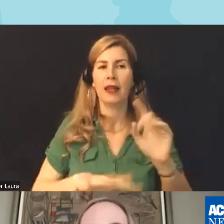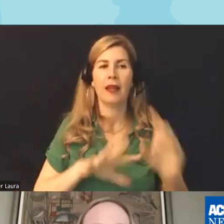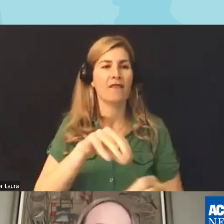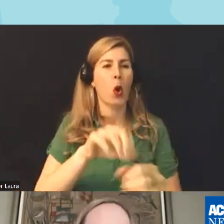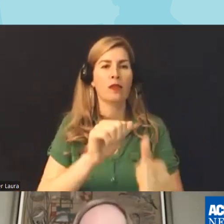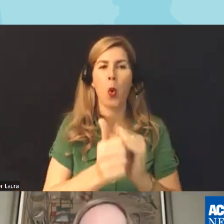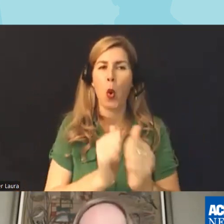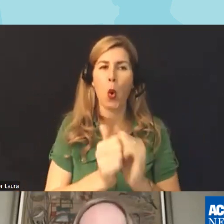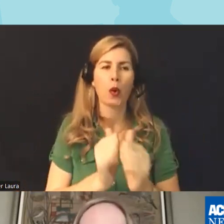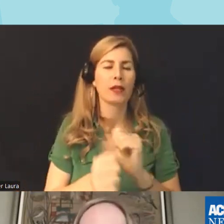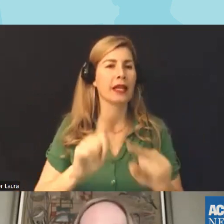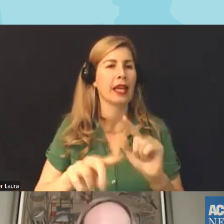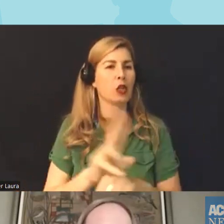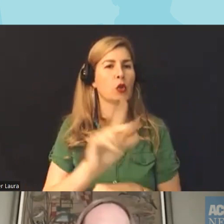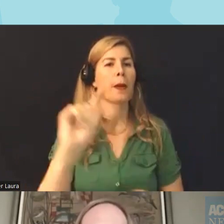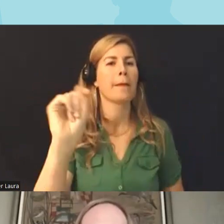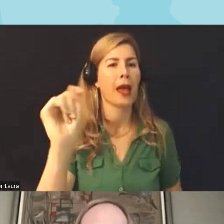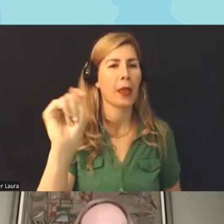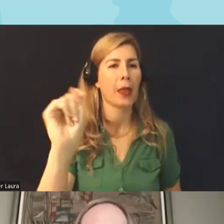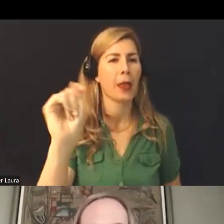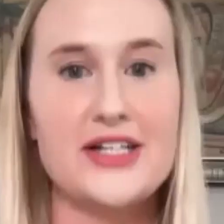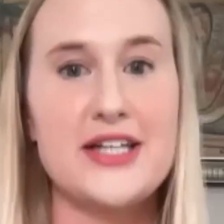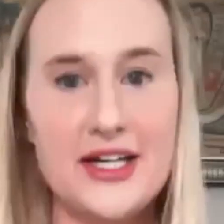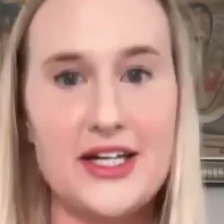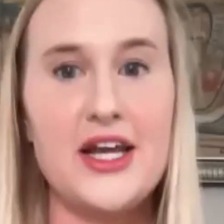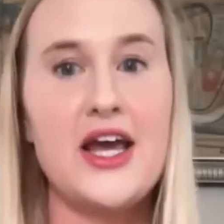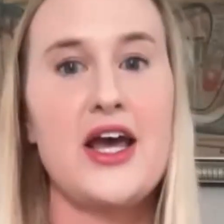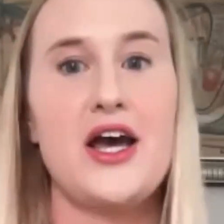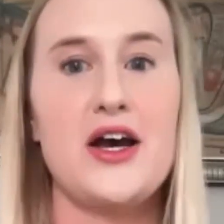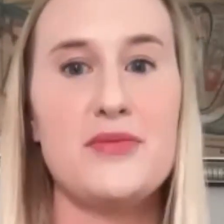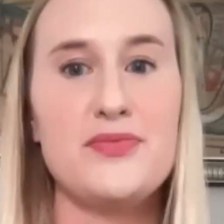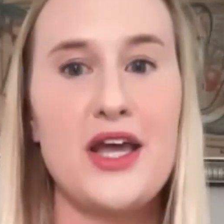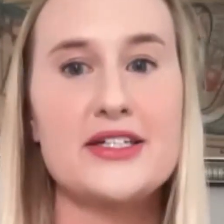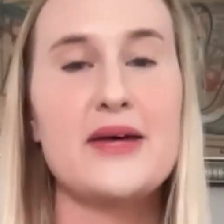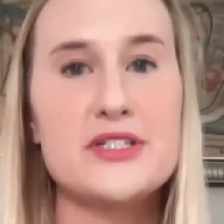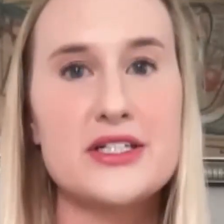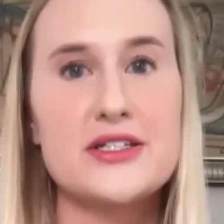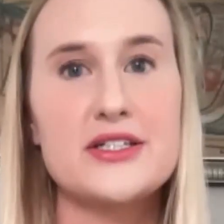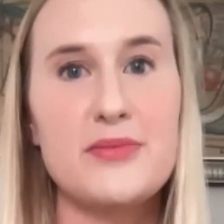using the restrooms that are consistent with their G gender identity um and attempts to to